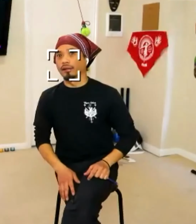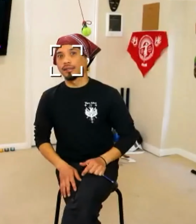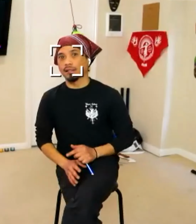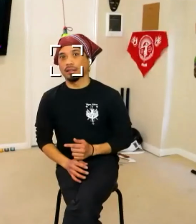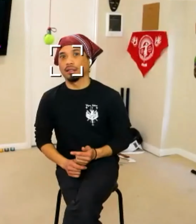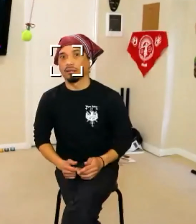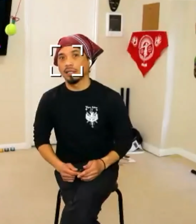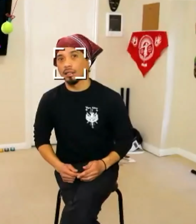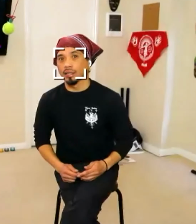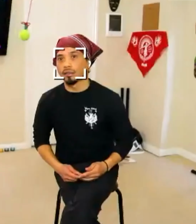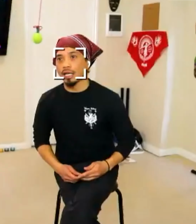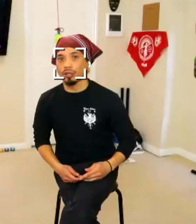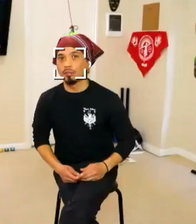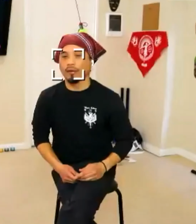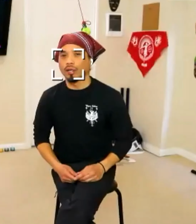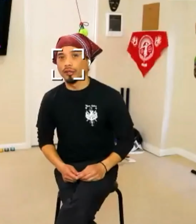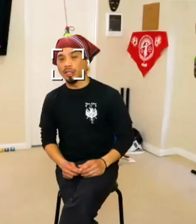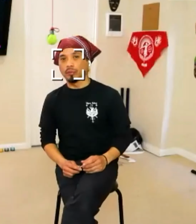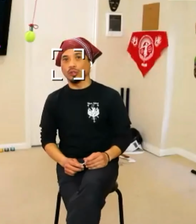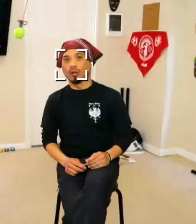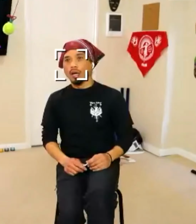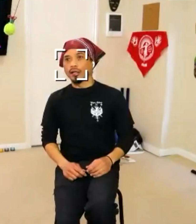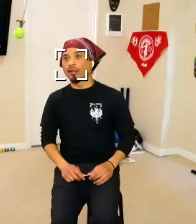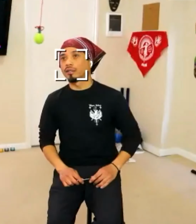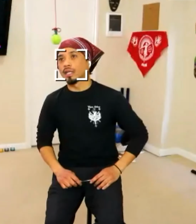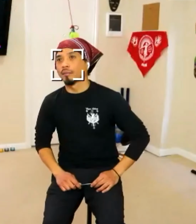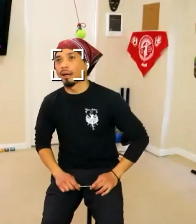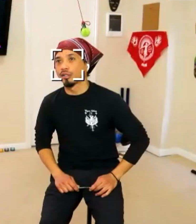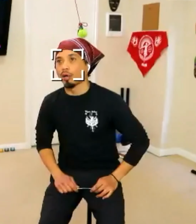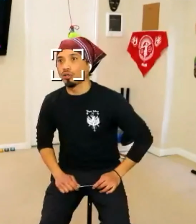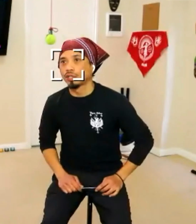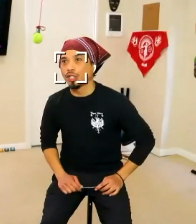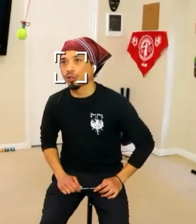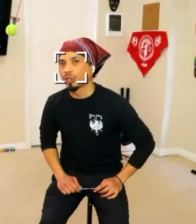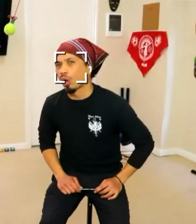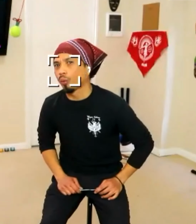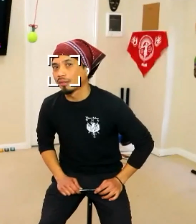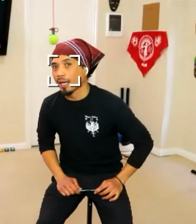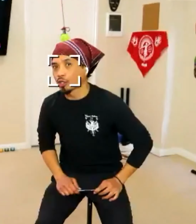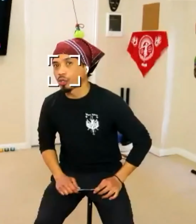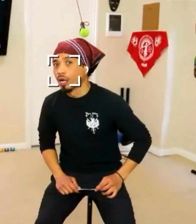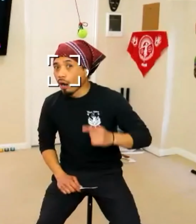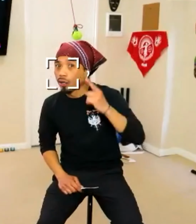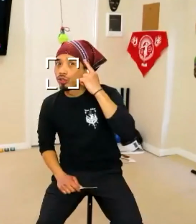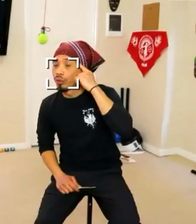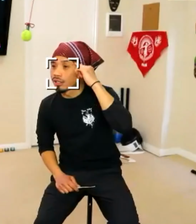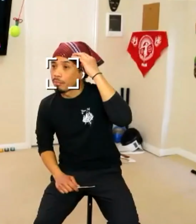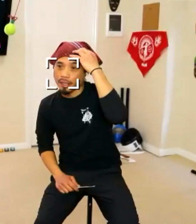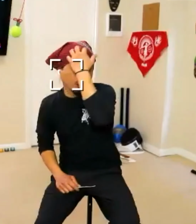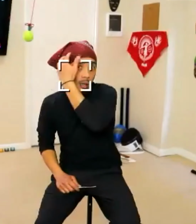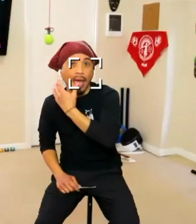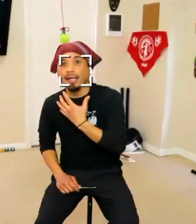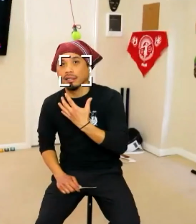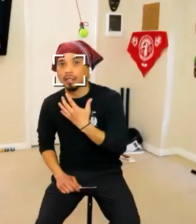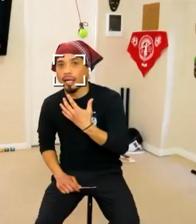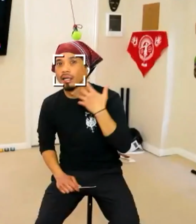YOU DON'T WANT TO TEACH A TROUBLEMAKER ANY KIND OF SKILLS. WE ALWAYS MEASURE STUDENTS